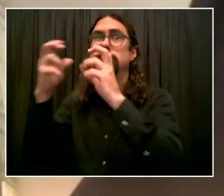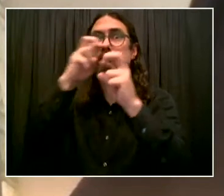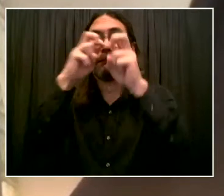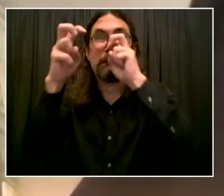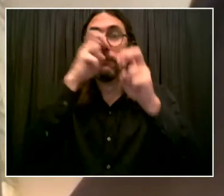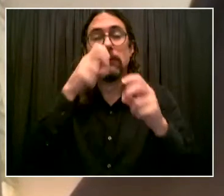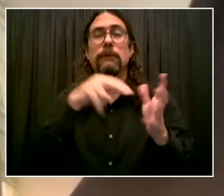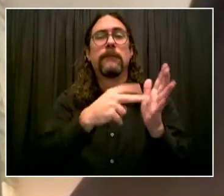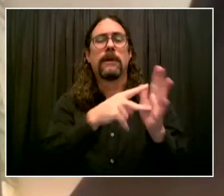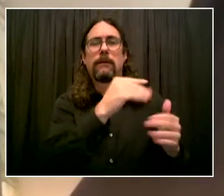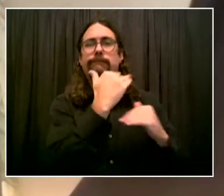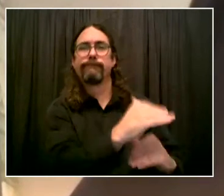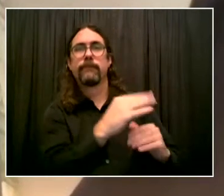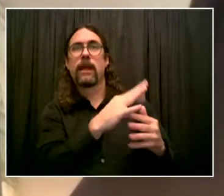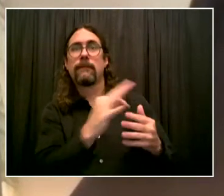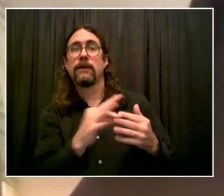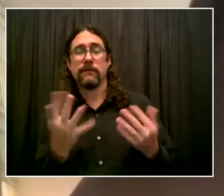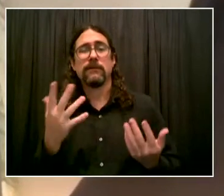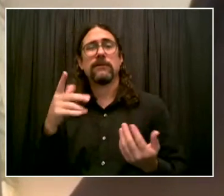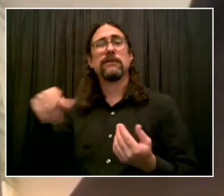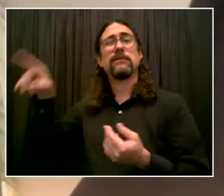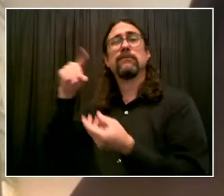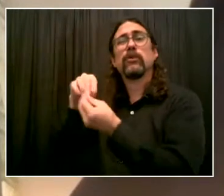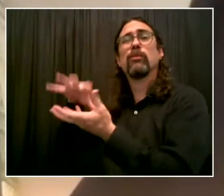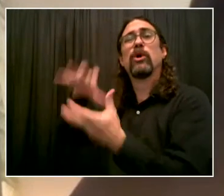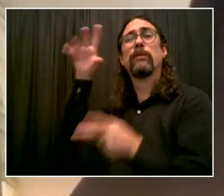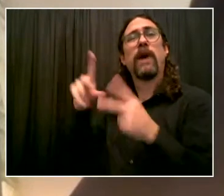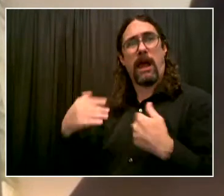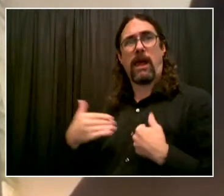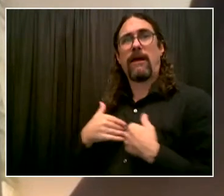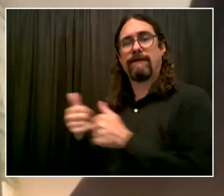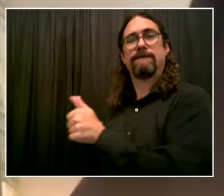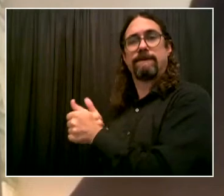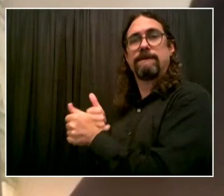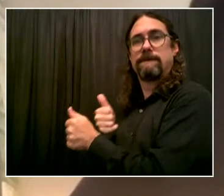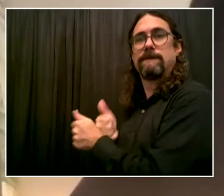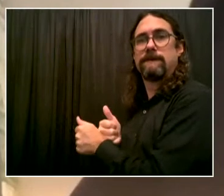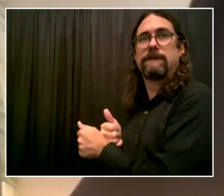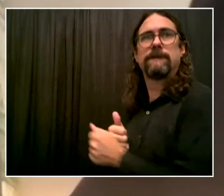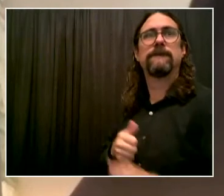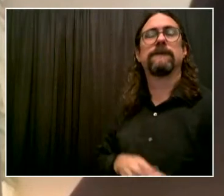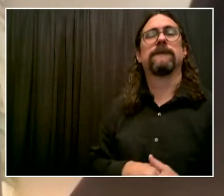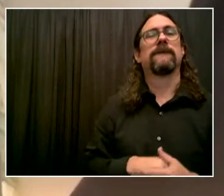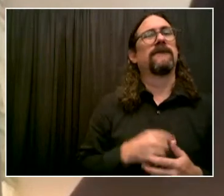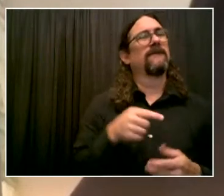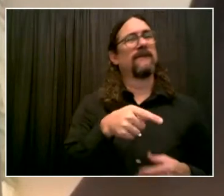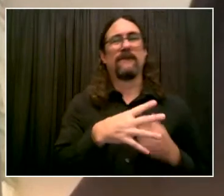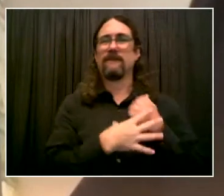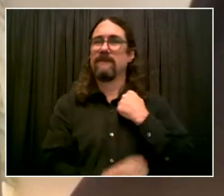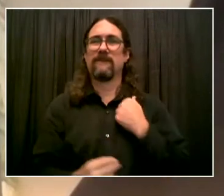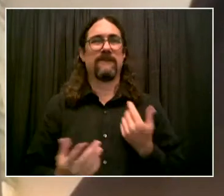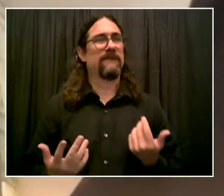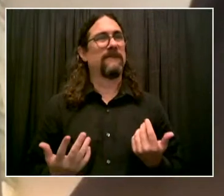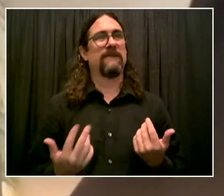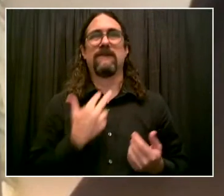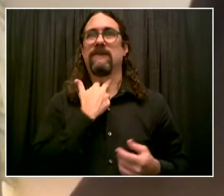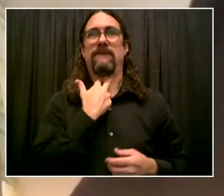END OF THE DAY, WE HAVE GOT TO VOTE. YOU KNOW, WE JUST HAD MAJOR